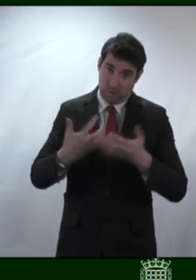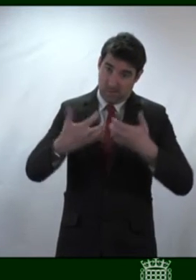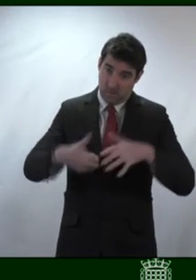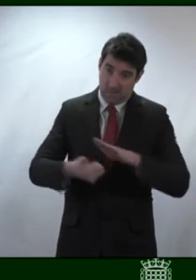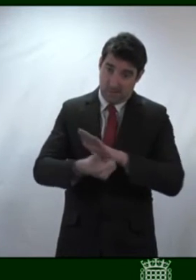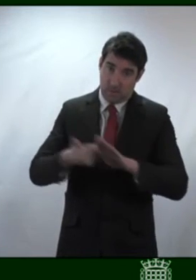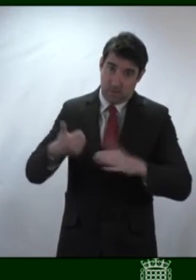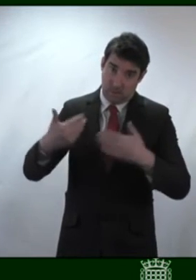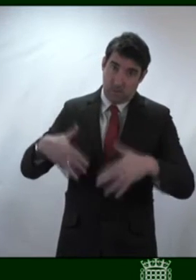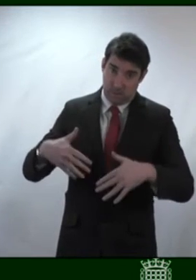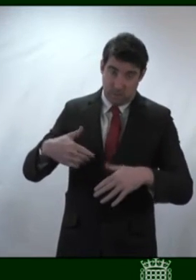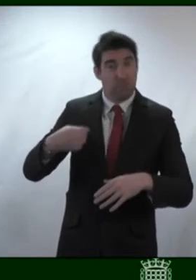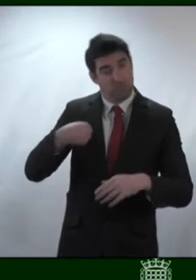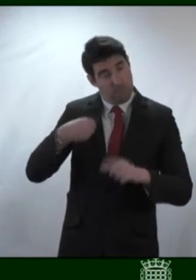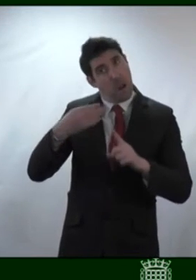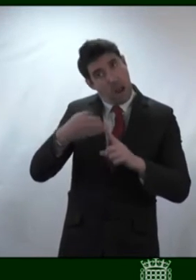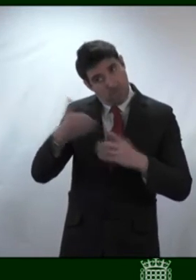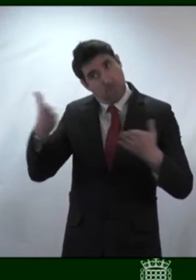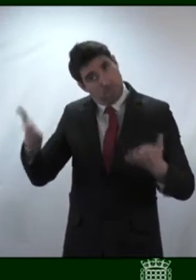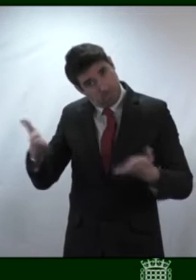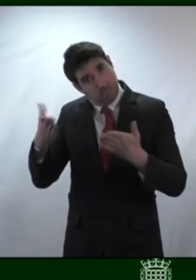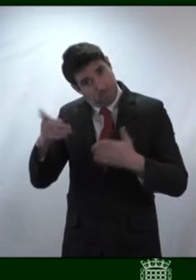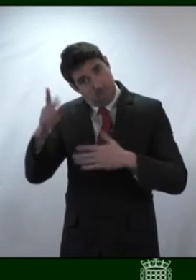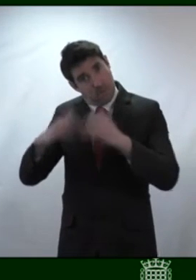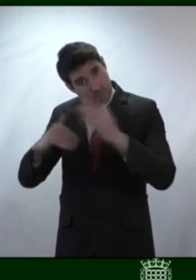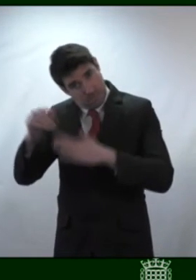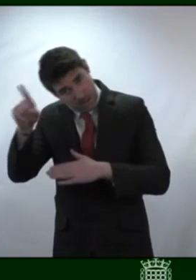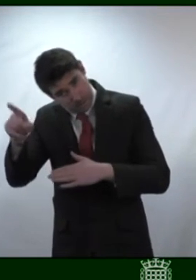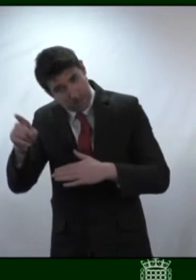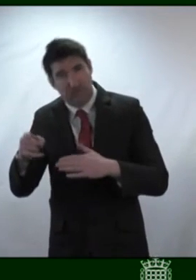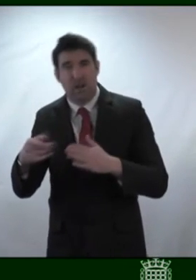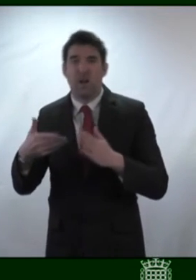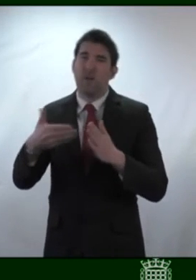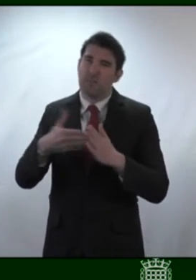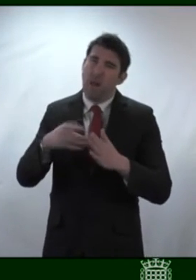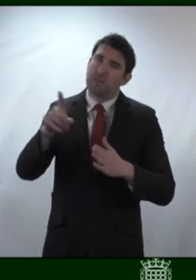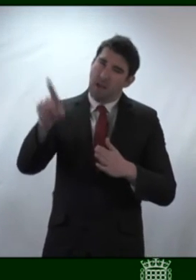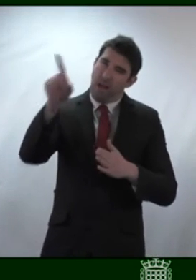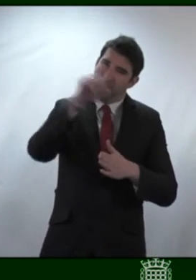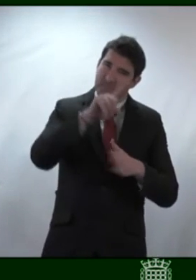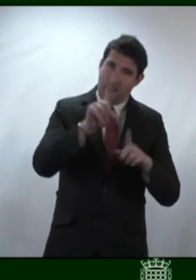them, as well as buses built in Ballymena and elsewhere. He can take it from me that,